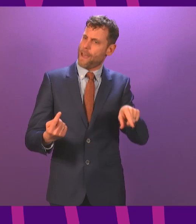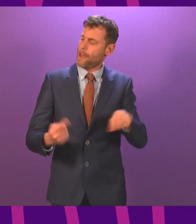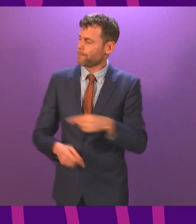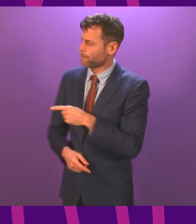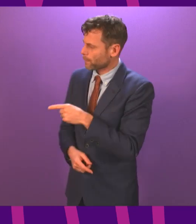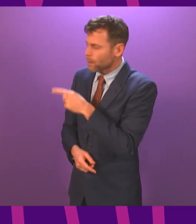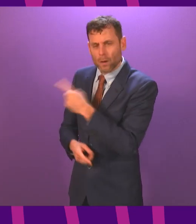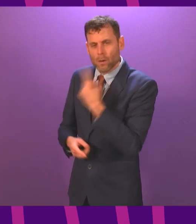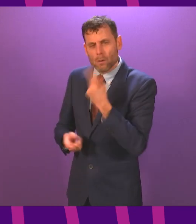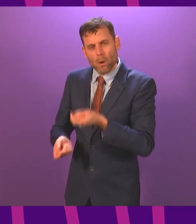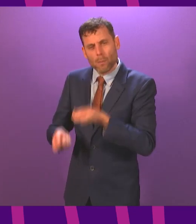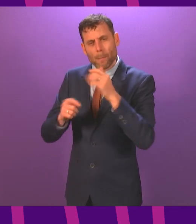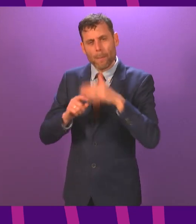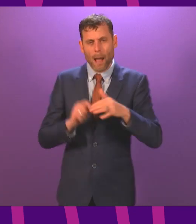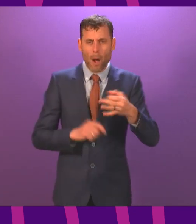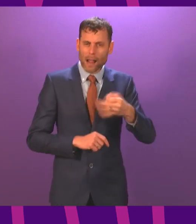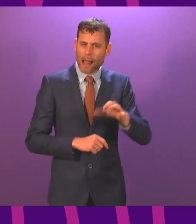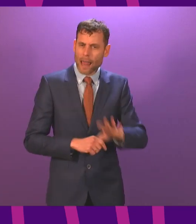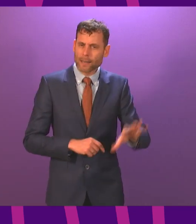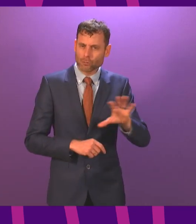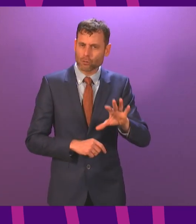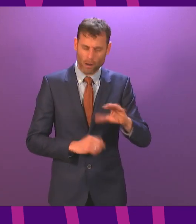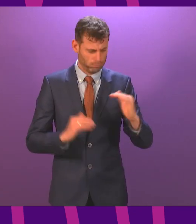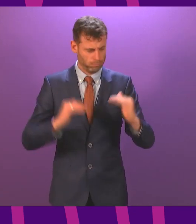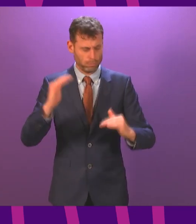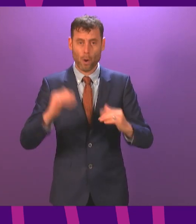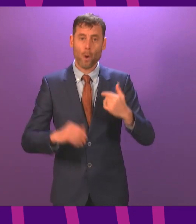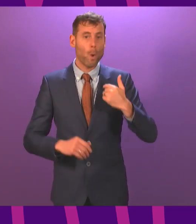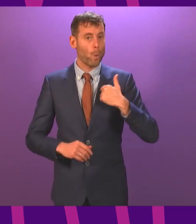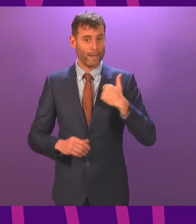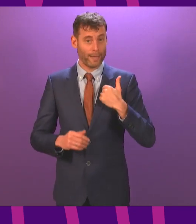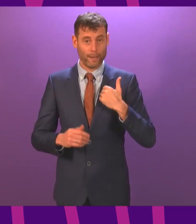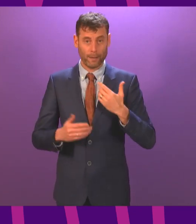am happy to look into the particular point about Lanarkshire. We allocate flu vaccine